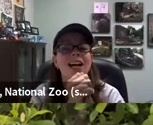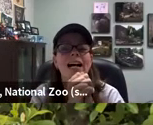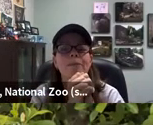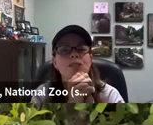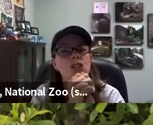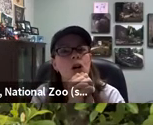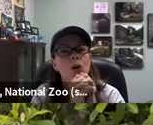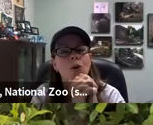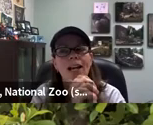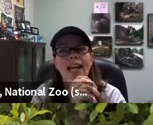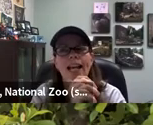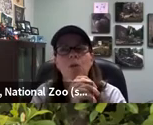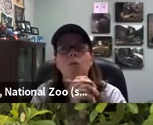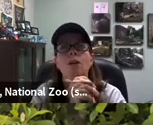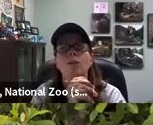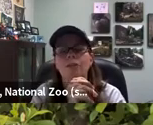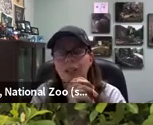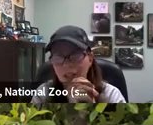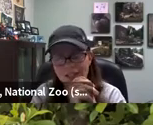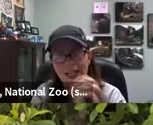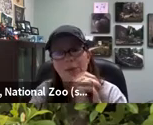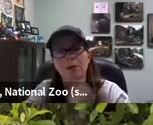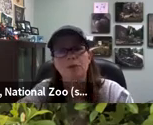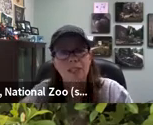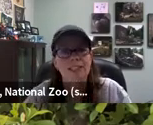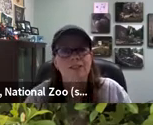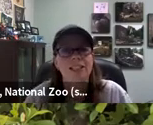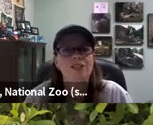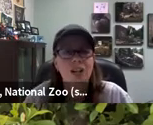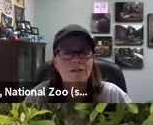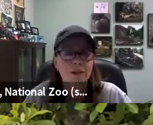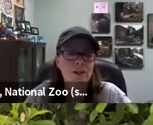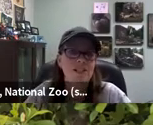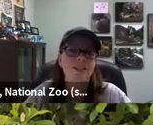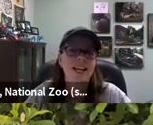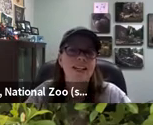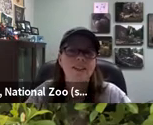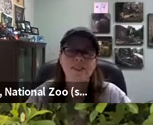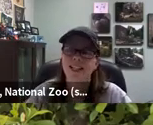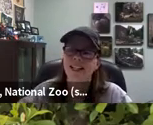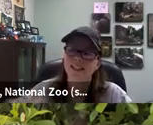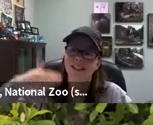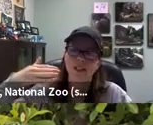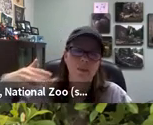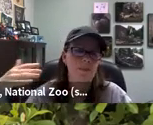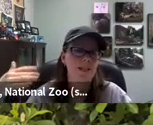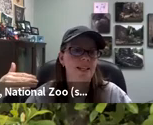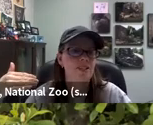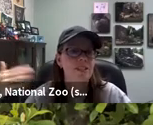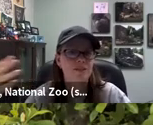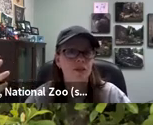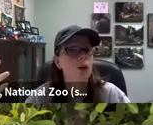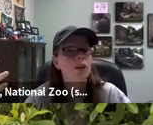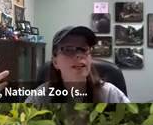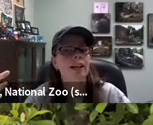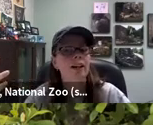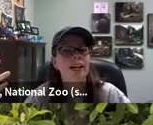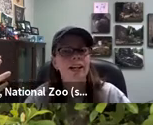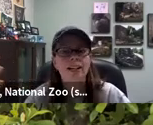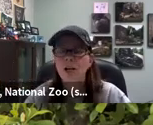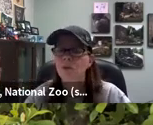So you know for a long time we've really, really tried to focus on natives. And as the deer populations have grown